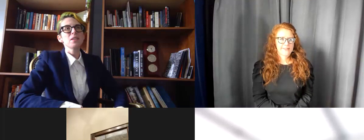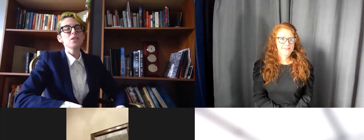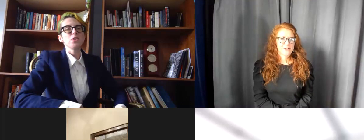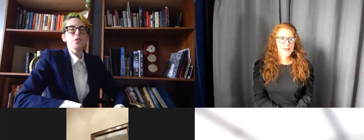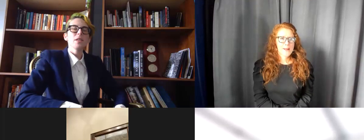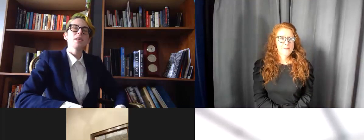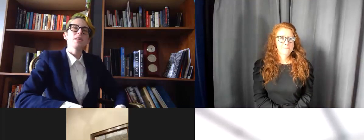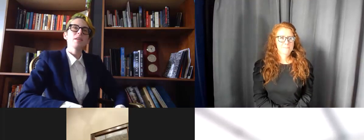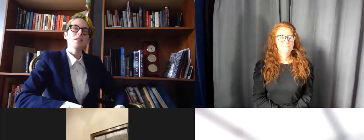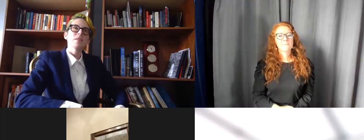Farrah Garland: Judy.